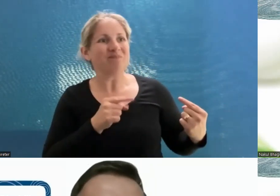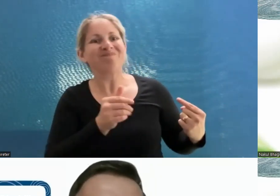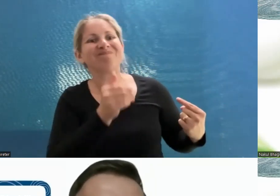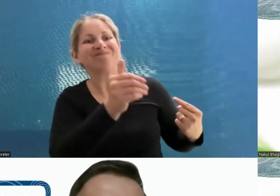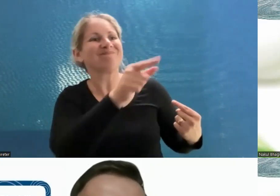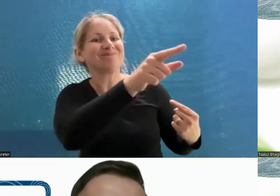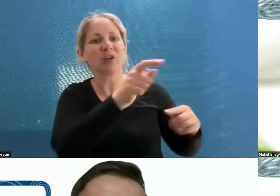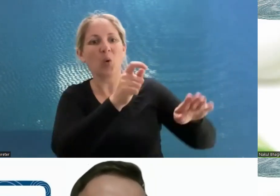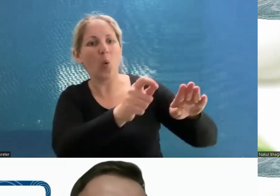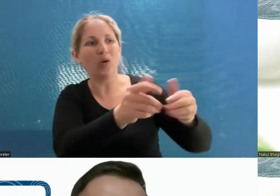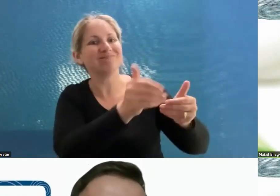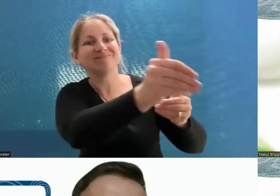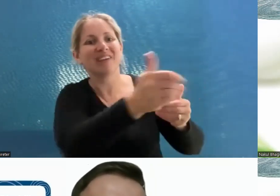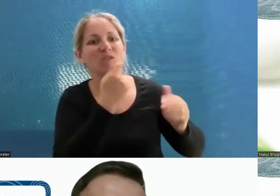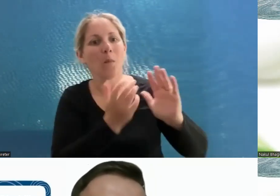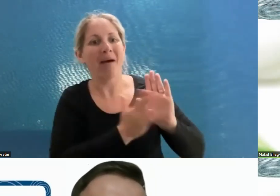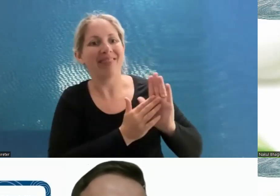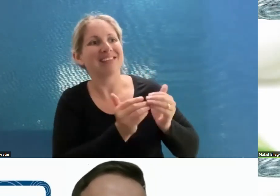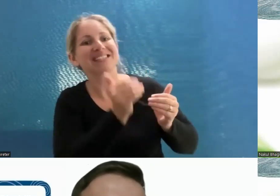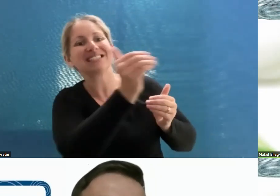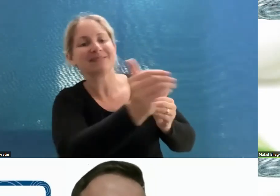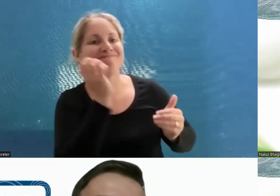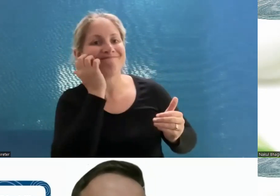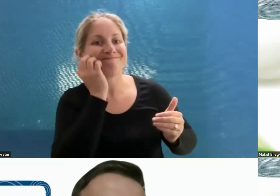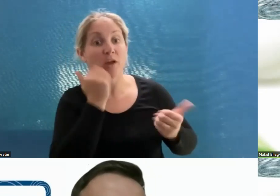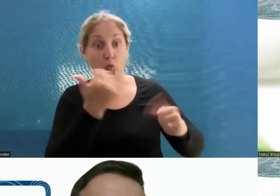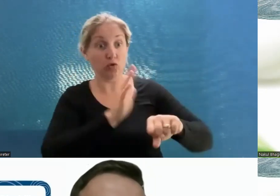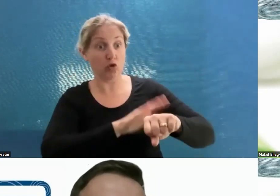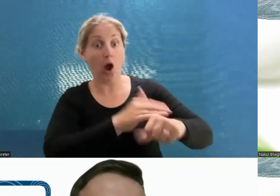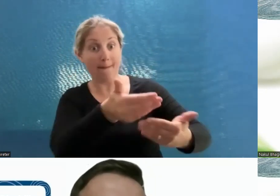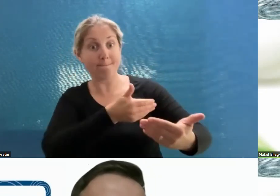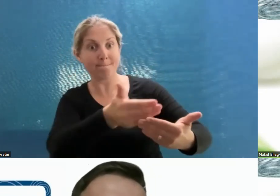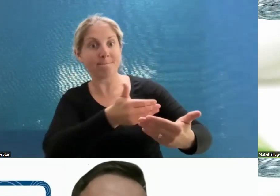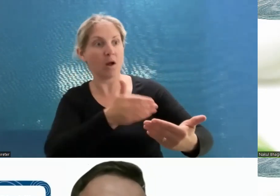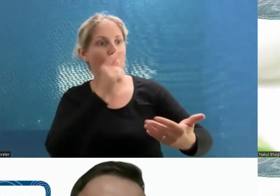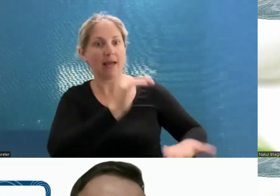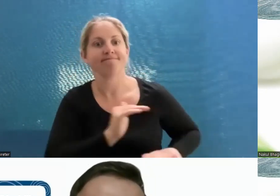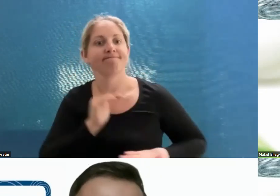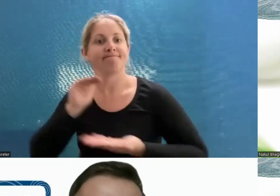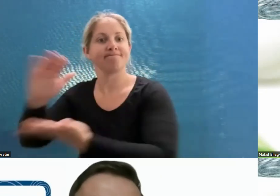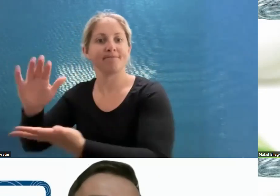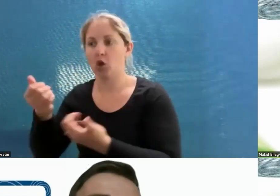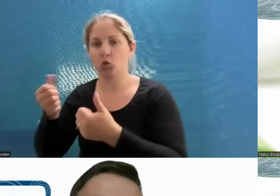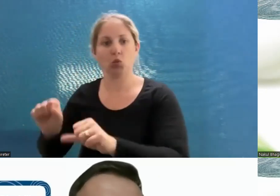So I guess there's a good bit of time that can be used productively with the Independent